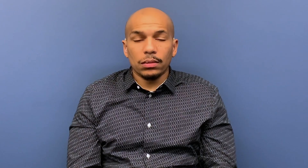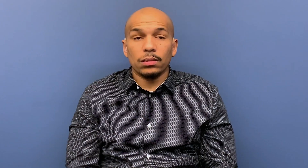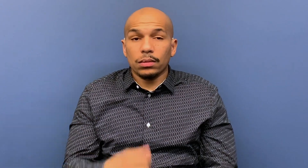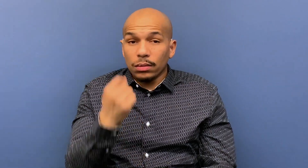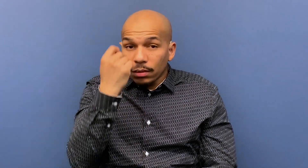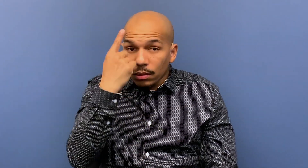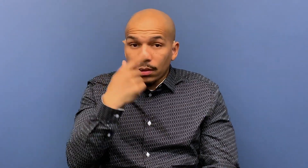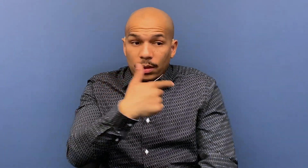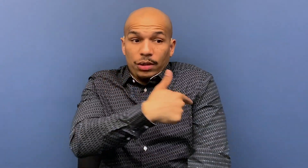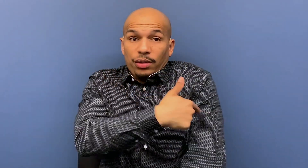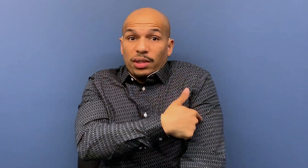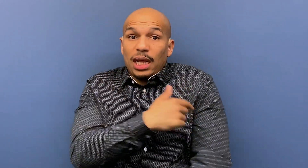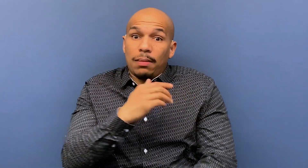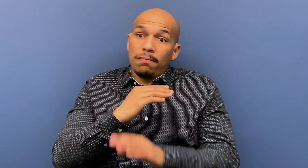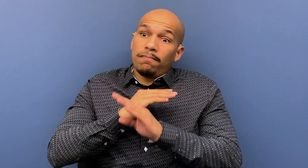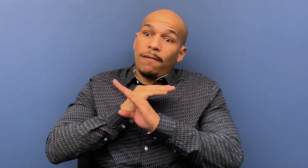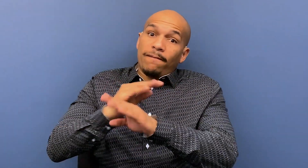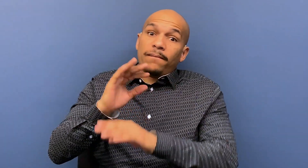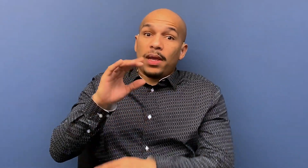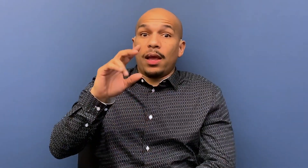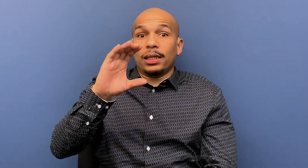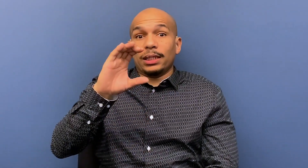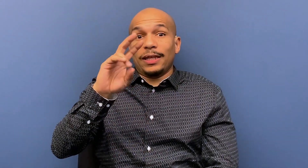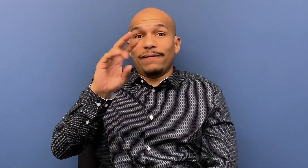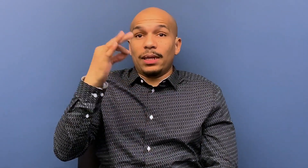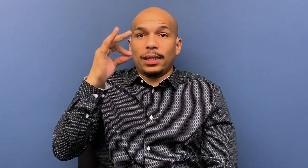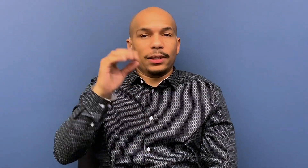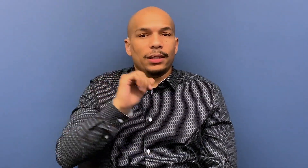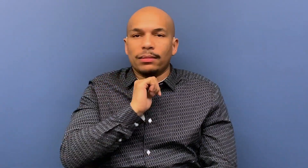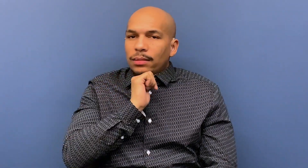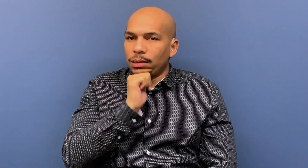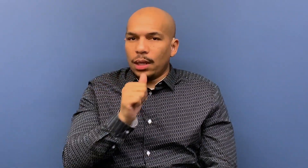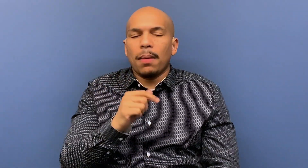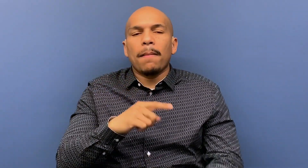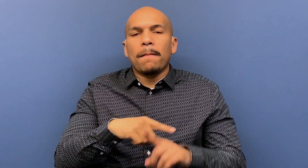Although the flu shot will not protect you from COVID-19